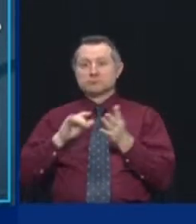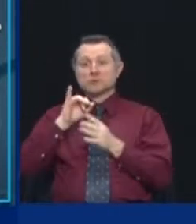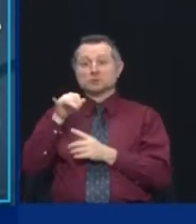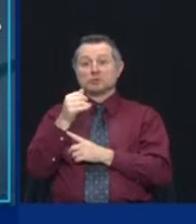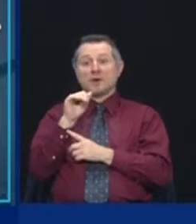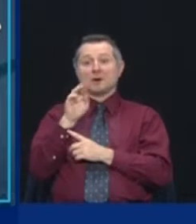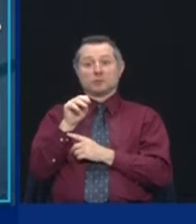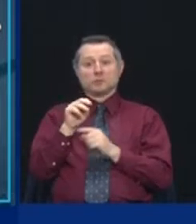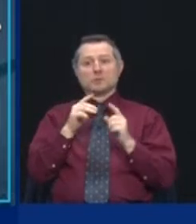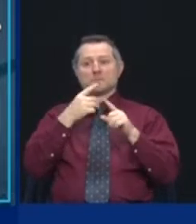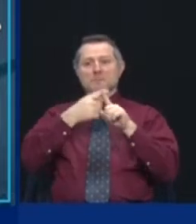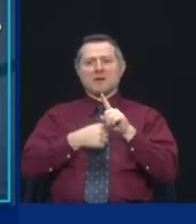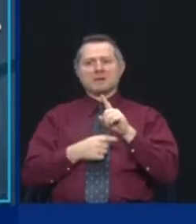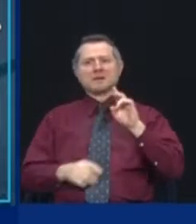OF THE POLL HRAEPOLITICIANS 31 PEOPLE DIED.